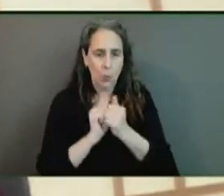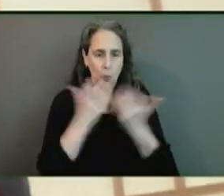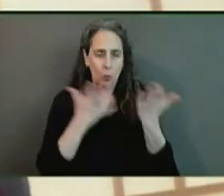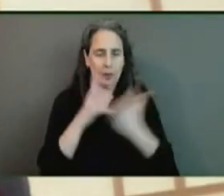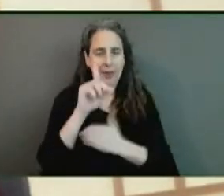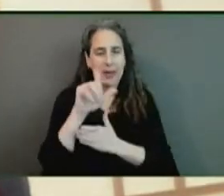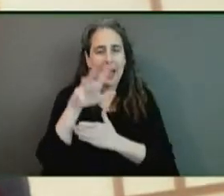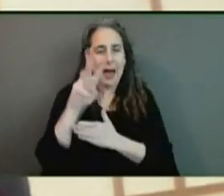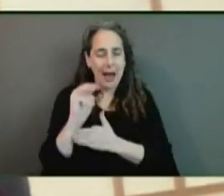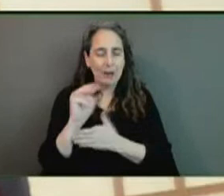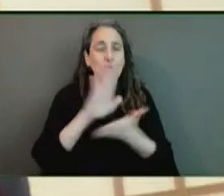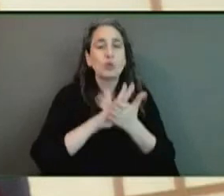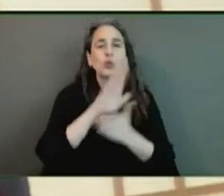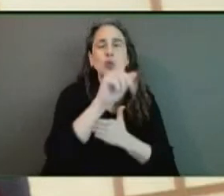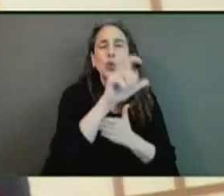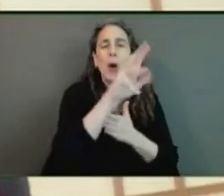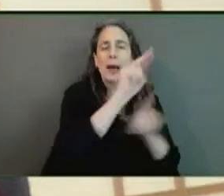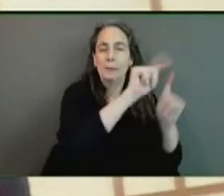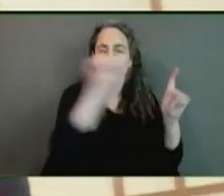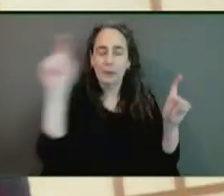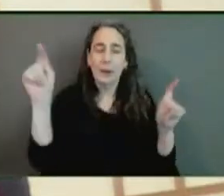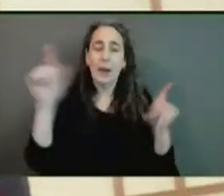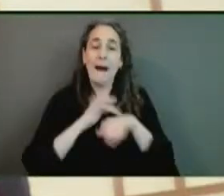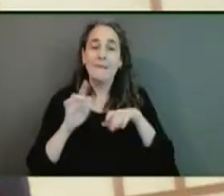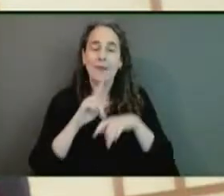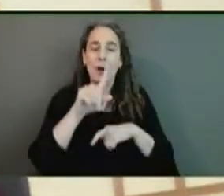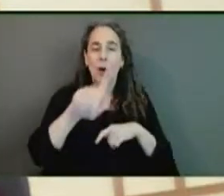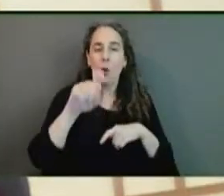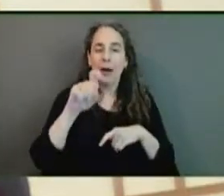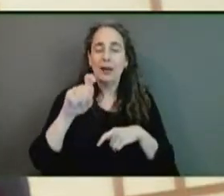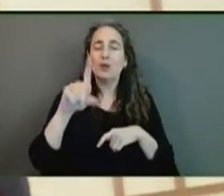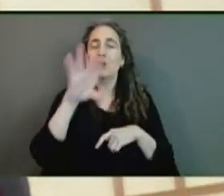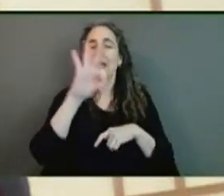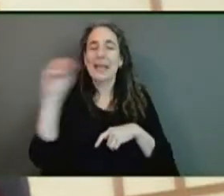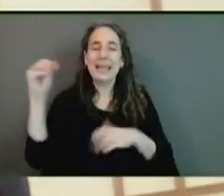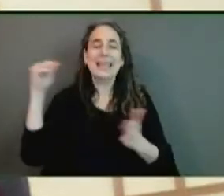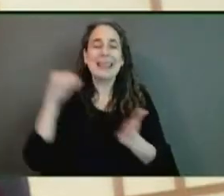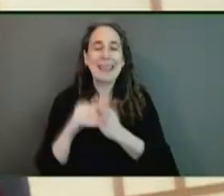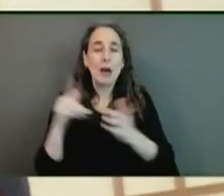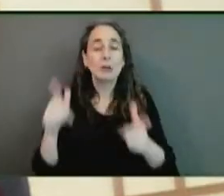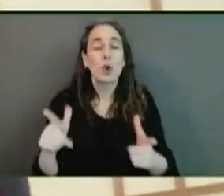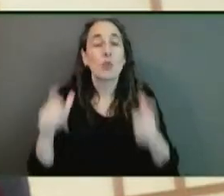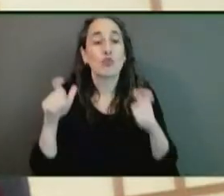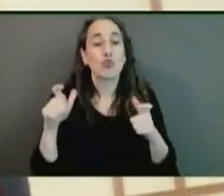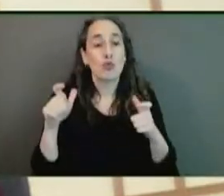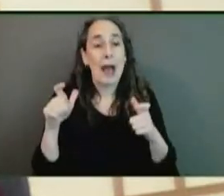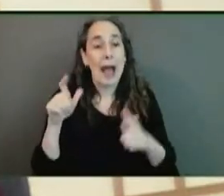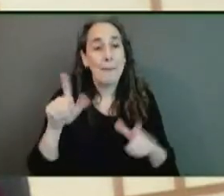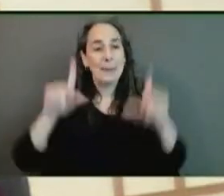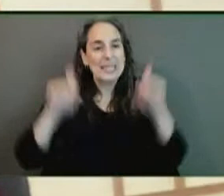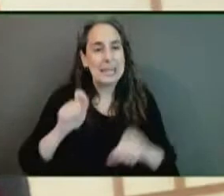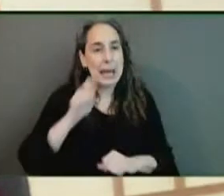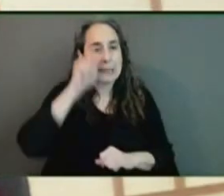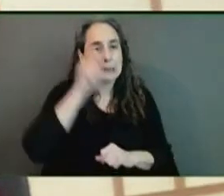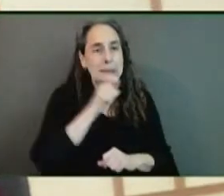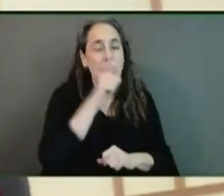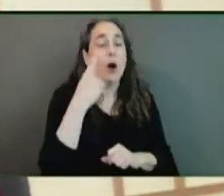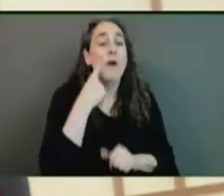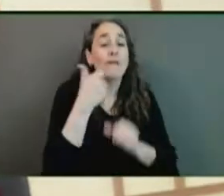week and starting last week and th wee and that is we worked with the administration the school administration to make